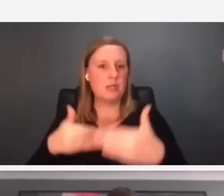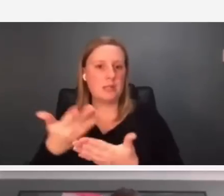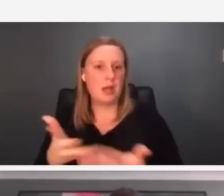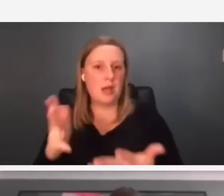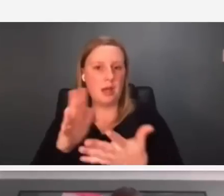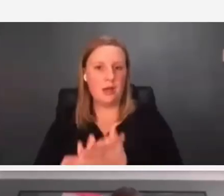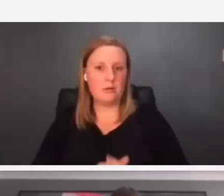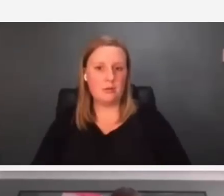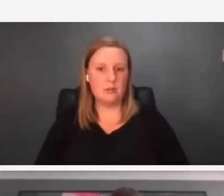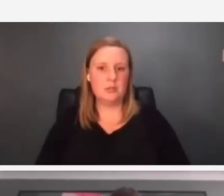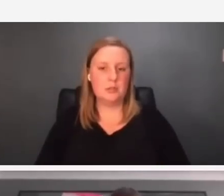that work with consumer contributions.